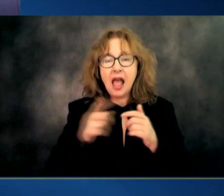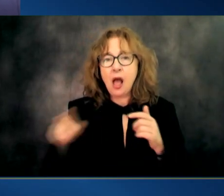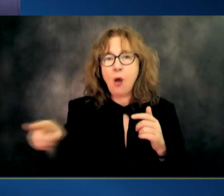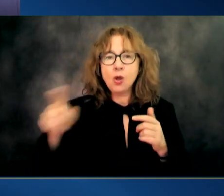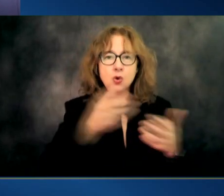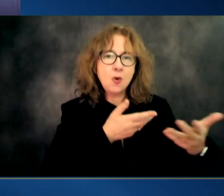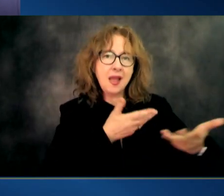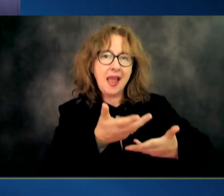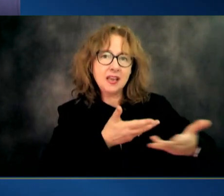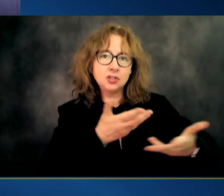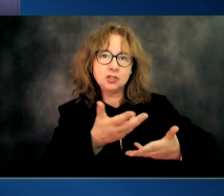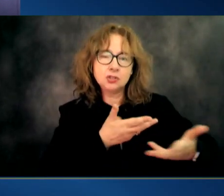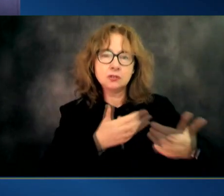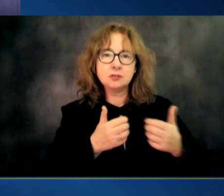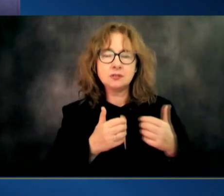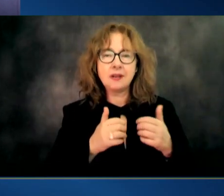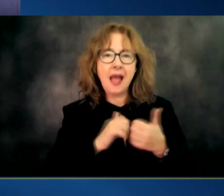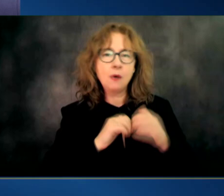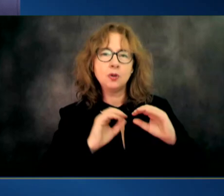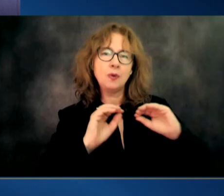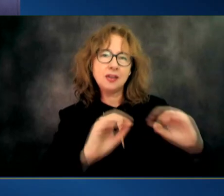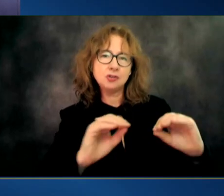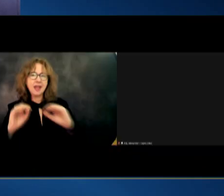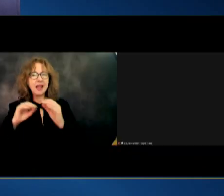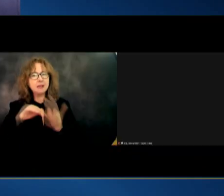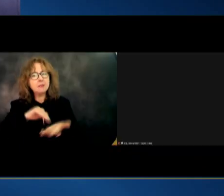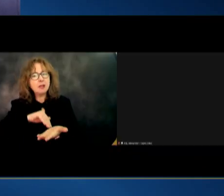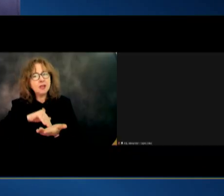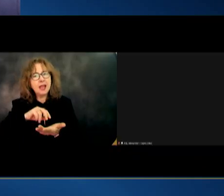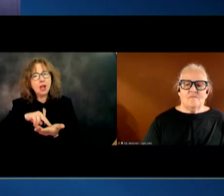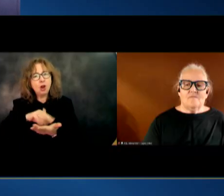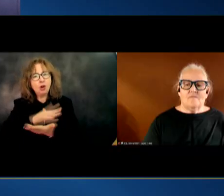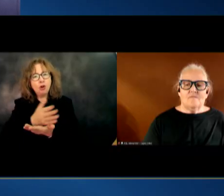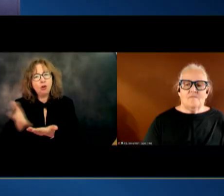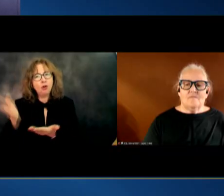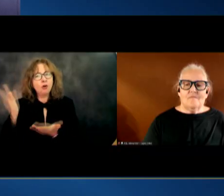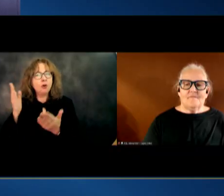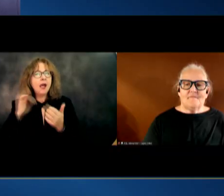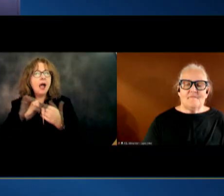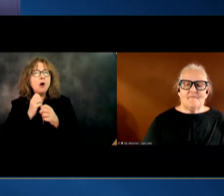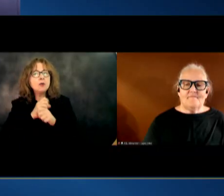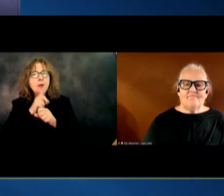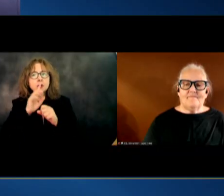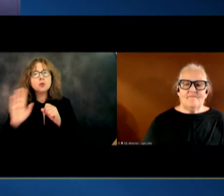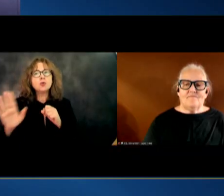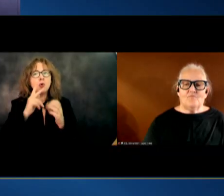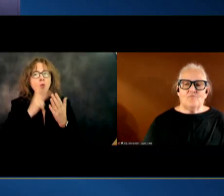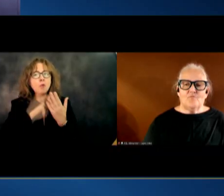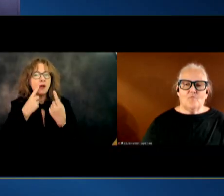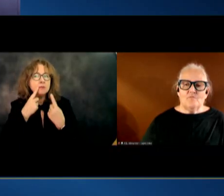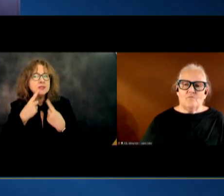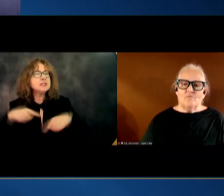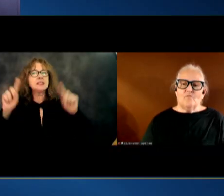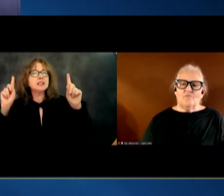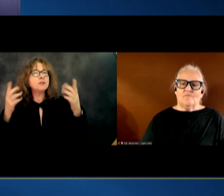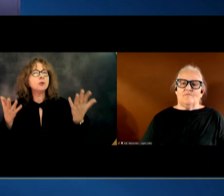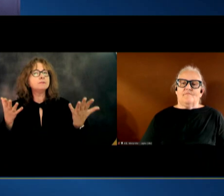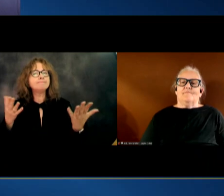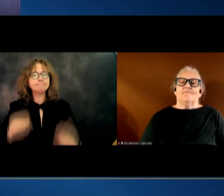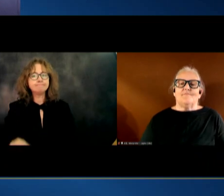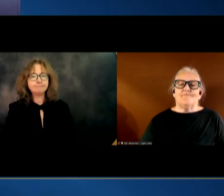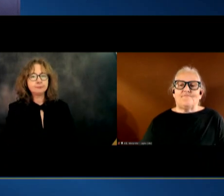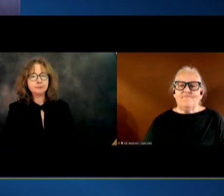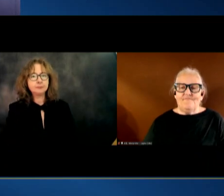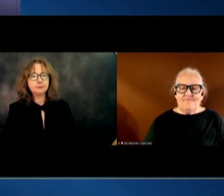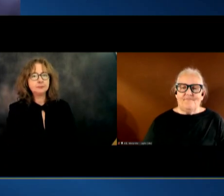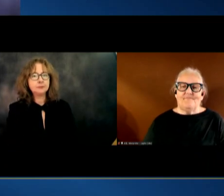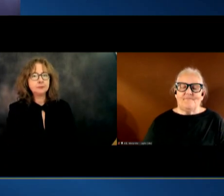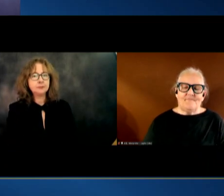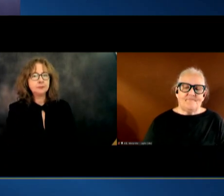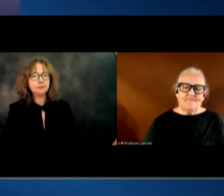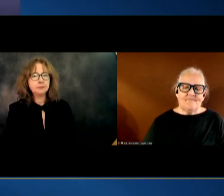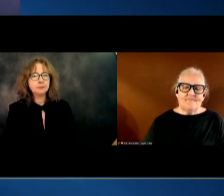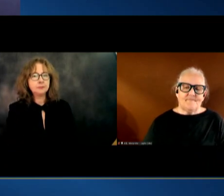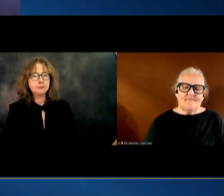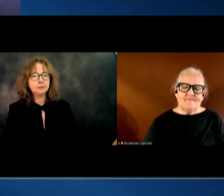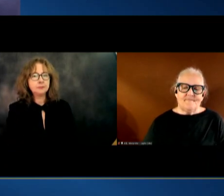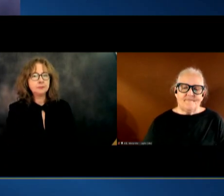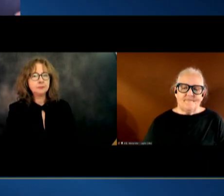with an educated healthcare providers to make all of your programs successful.